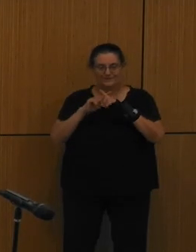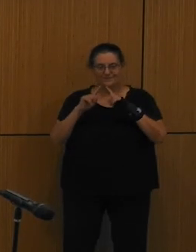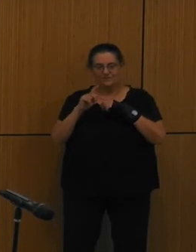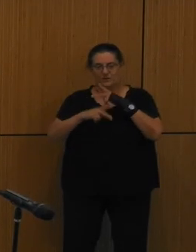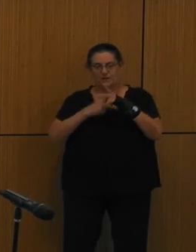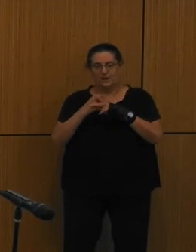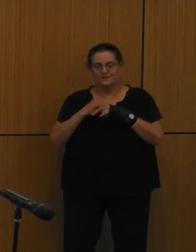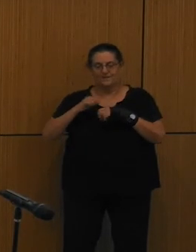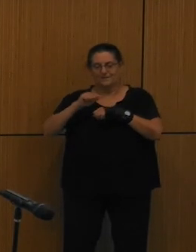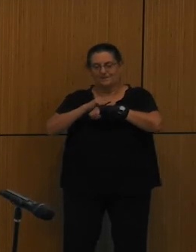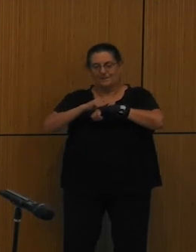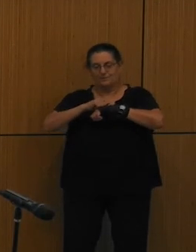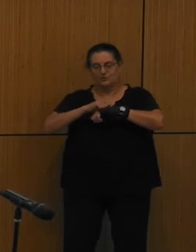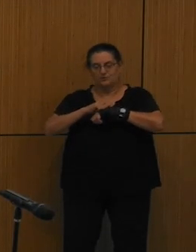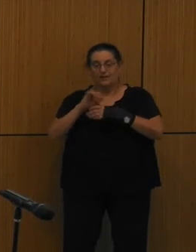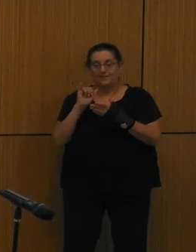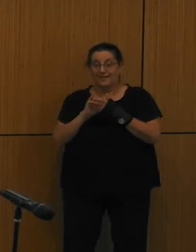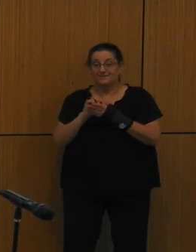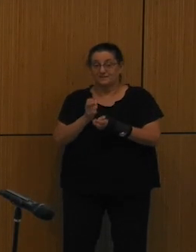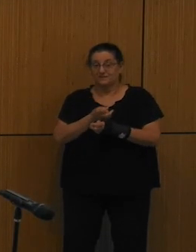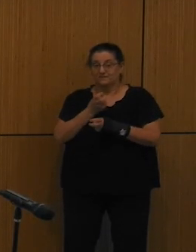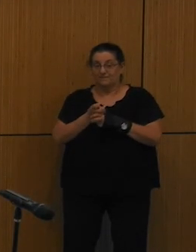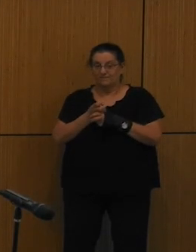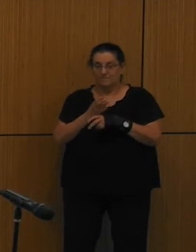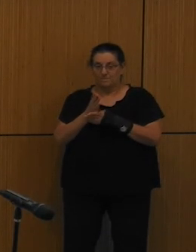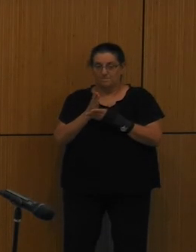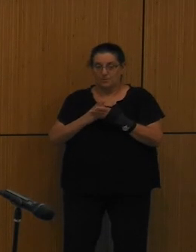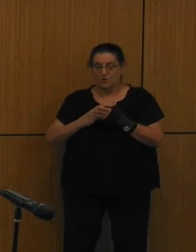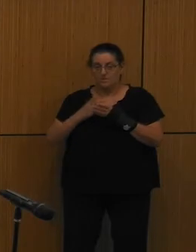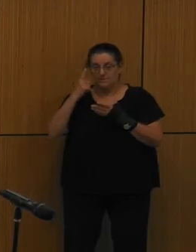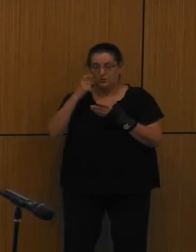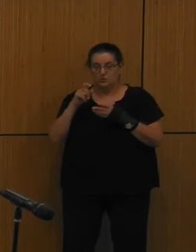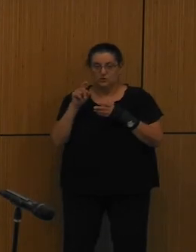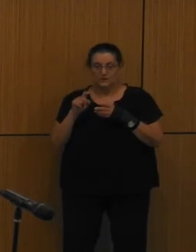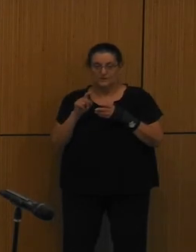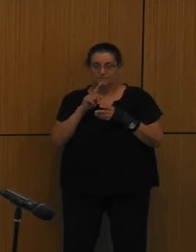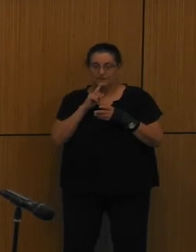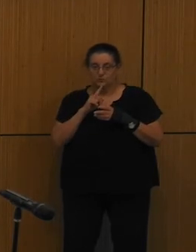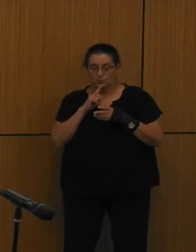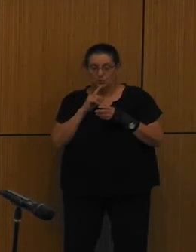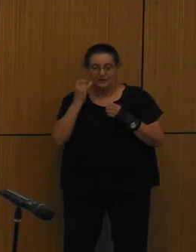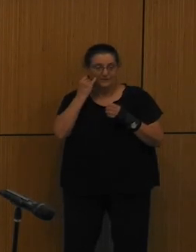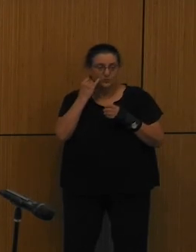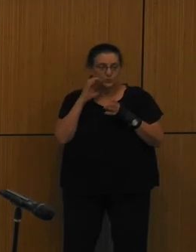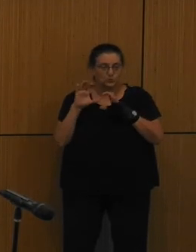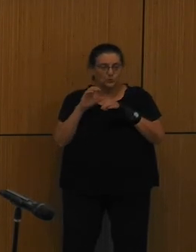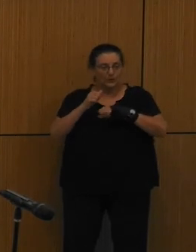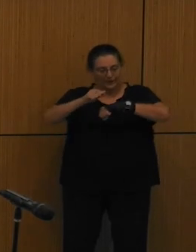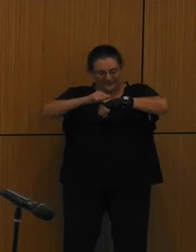And that's the crafty part because, you know, if you just do it a couple of swipes too many.